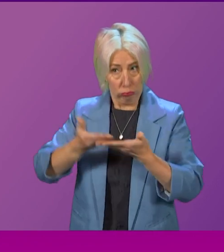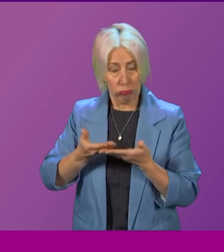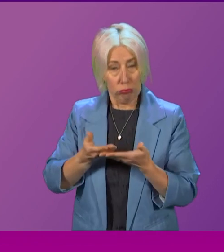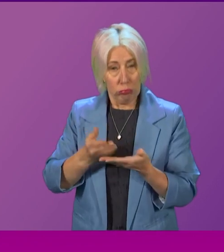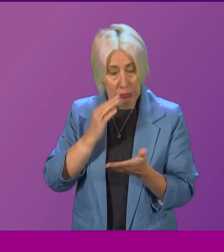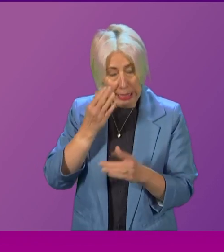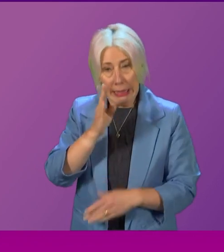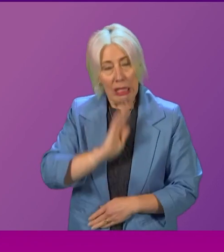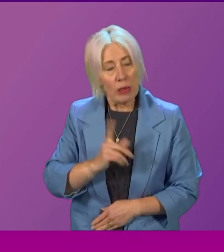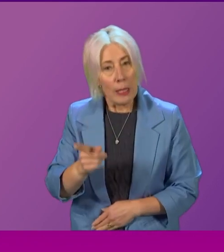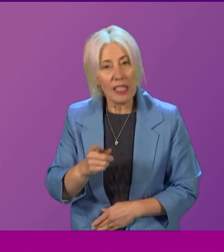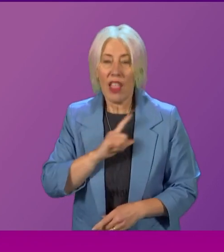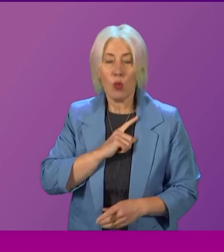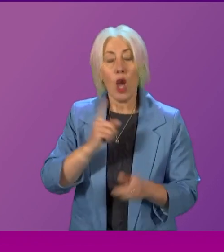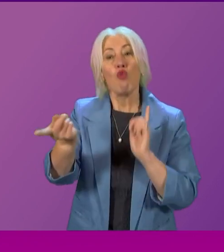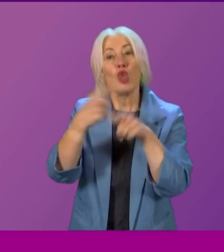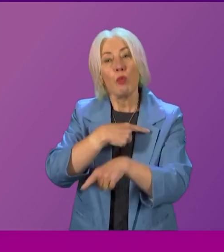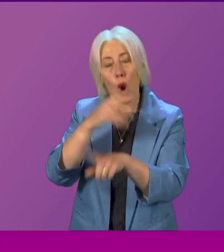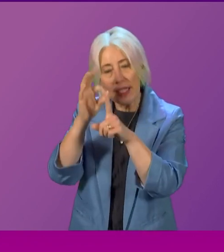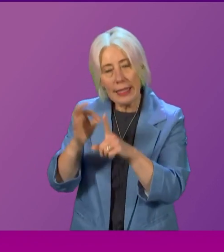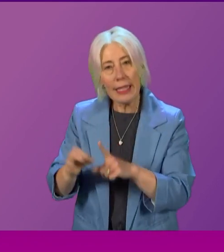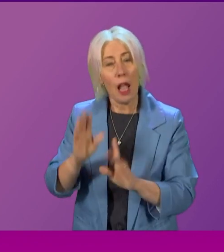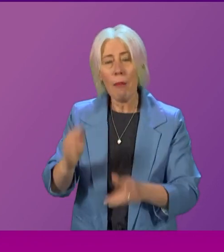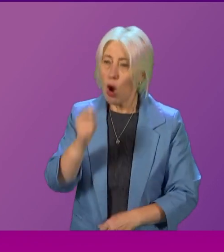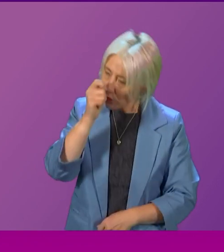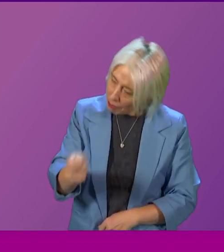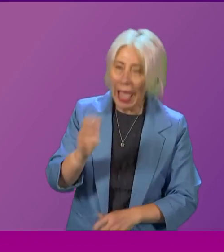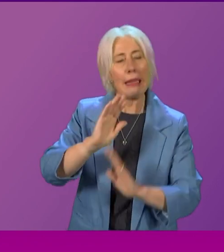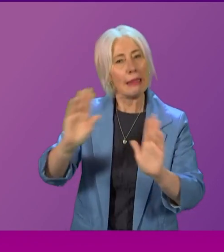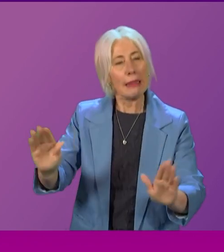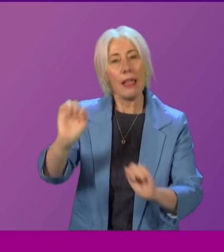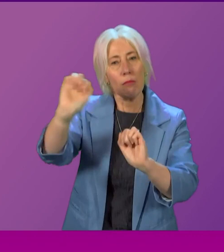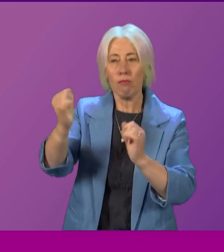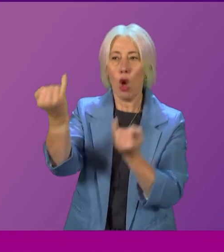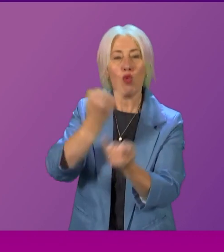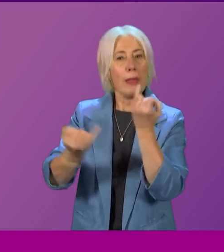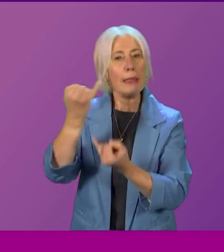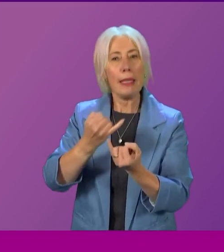in detail. Respectfully, though, we do not believe that those criticisms are well founded.